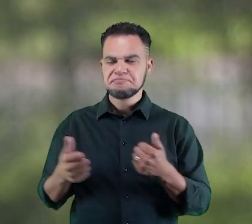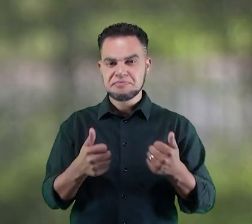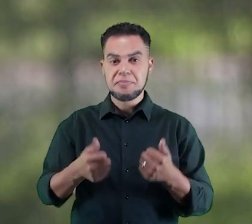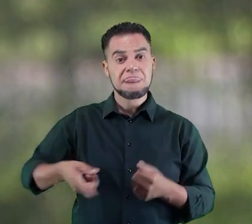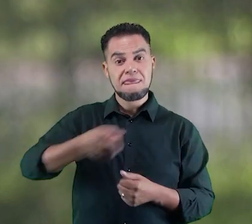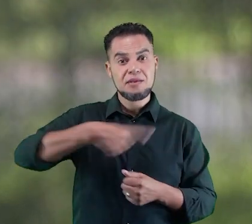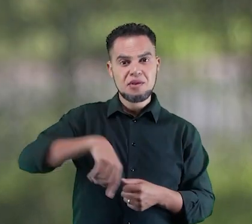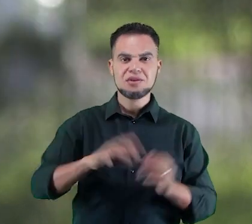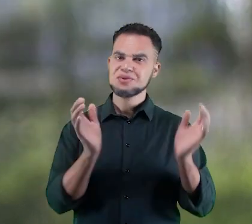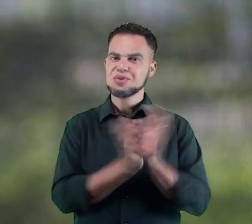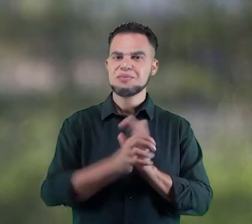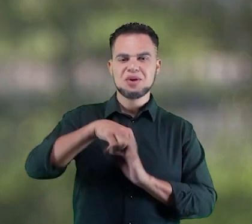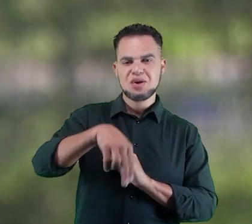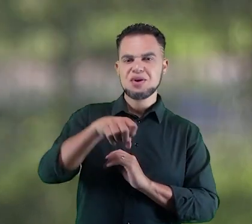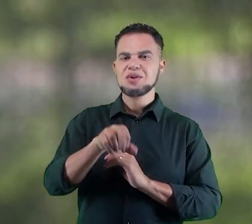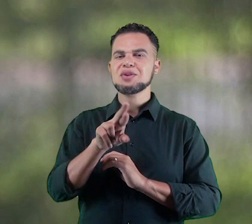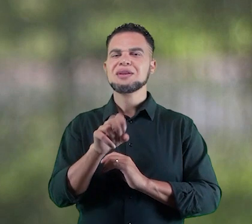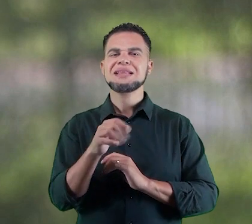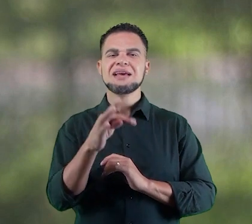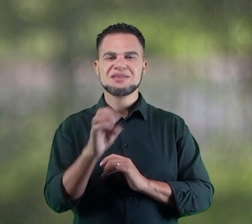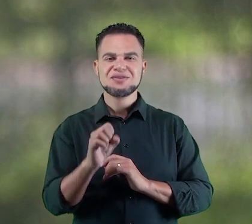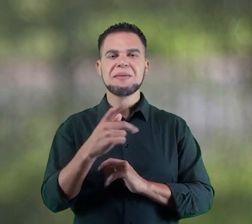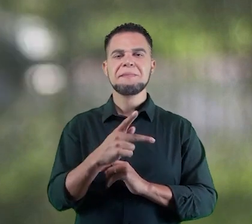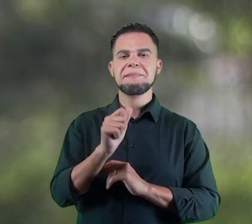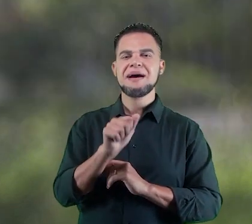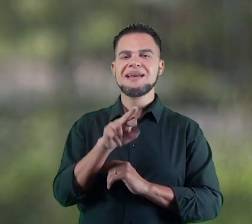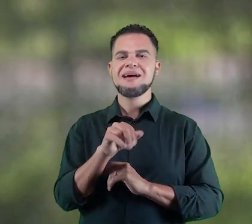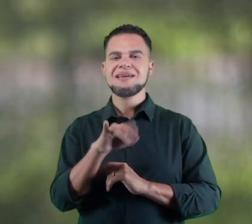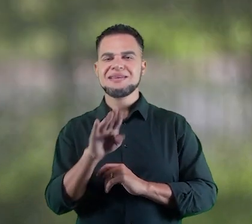we are from Nordeste, we are from Paraíba.